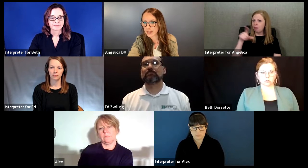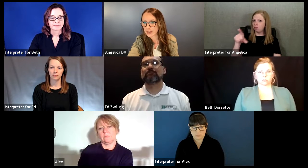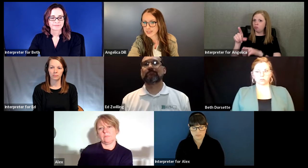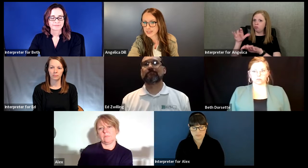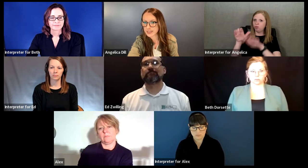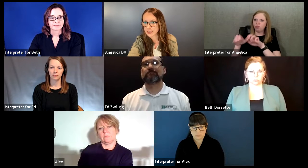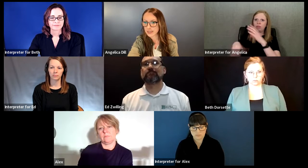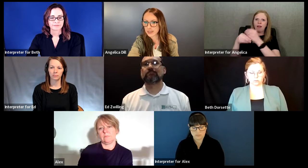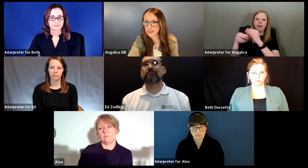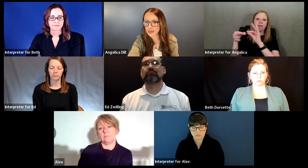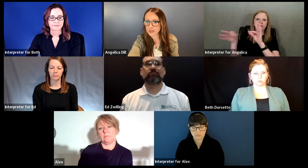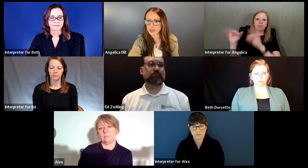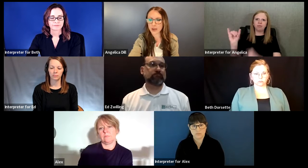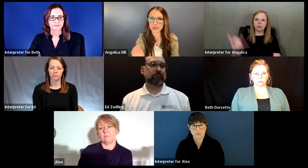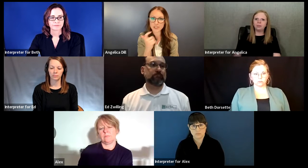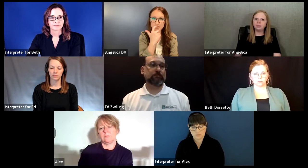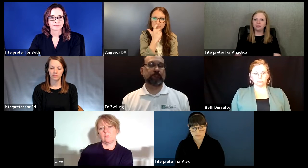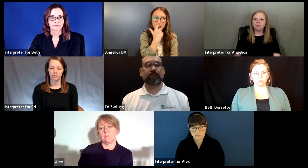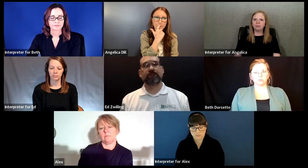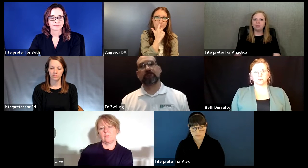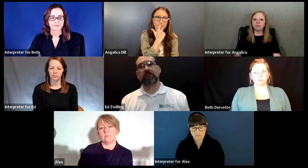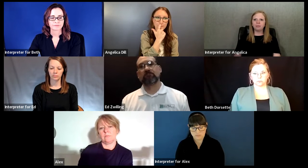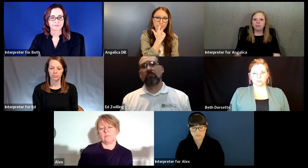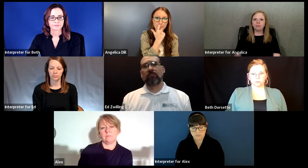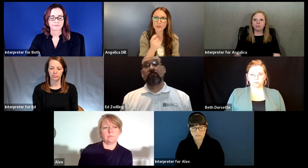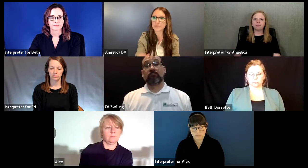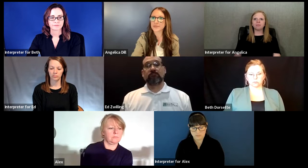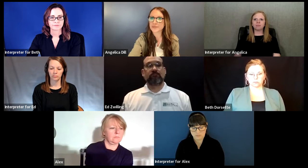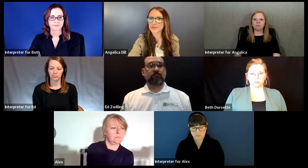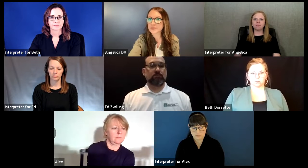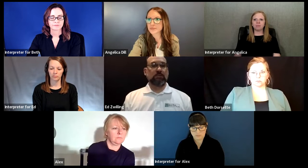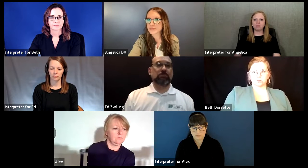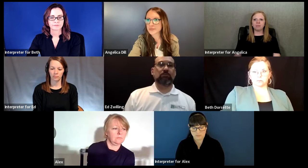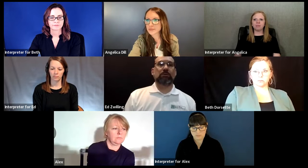can't access any of the accommodations tonight. okay.